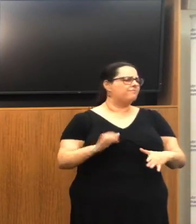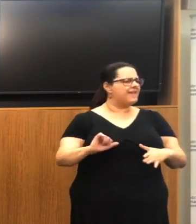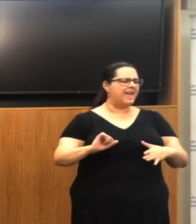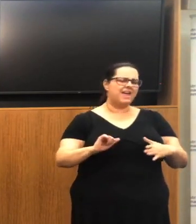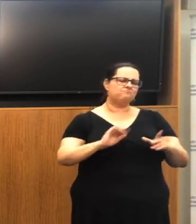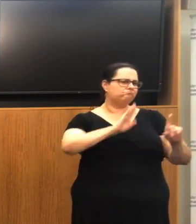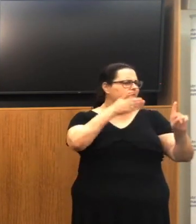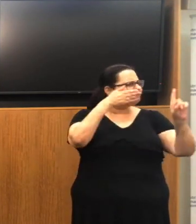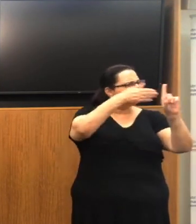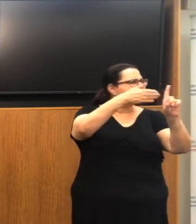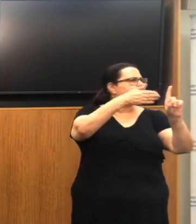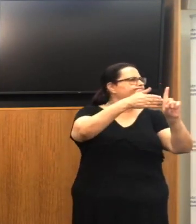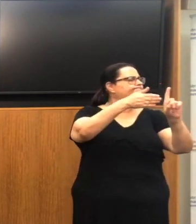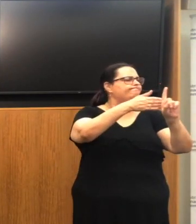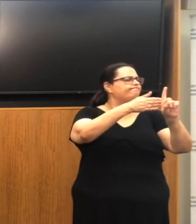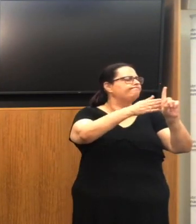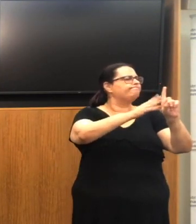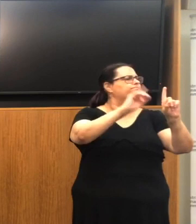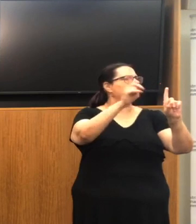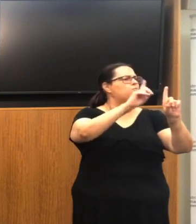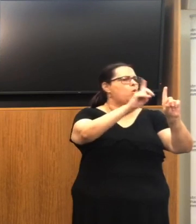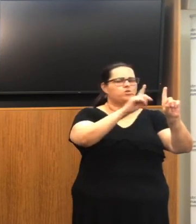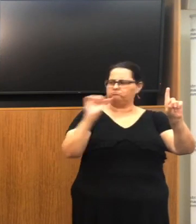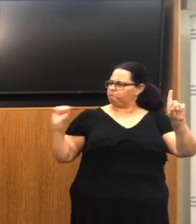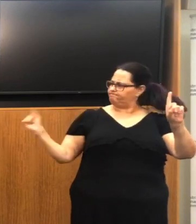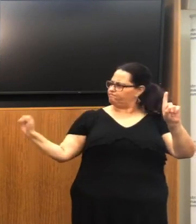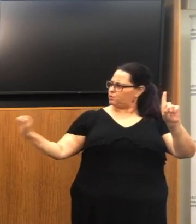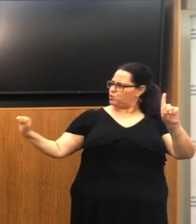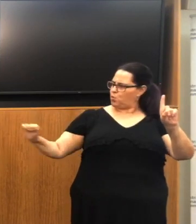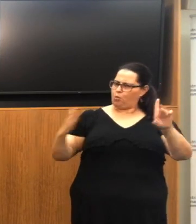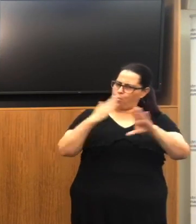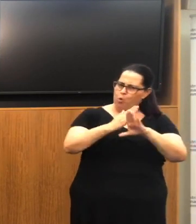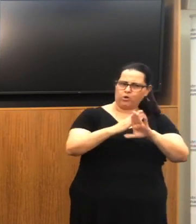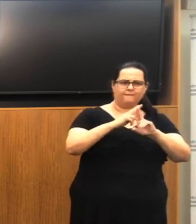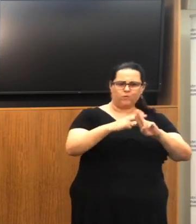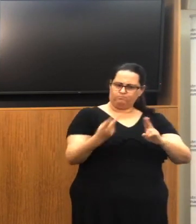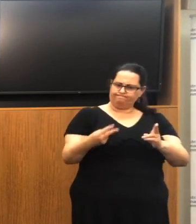mission is the work that you do in explaining so powerfully,